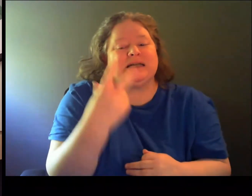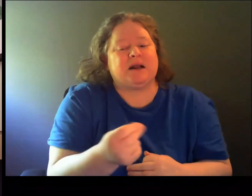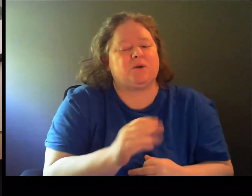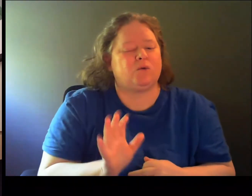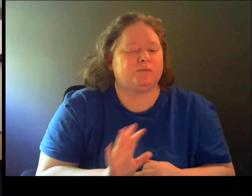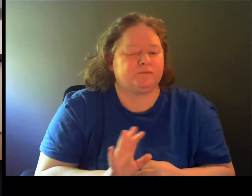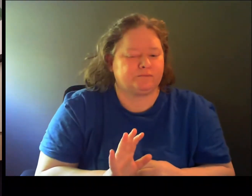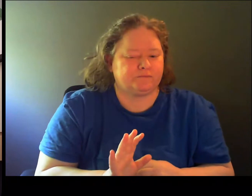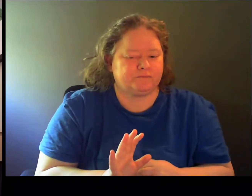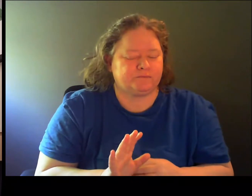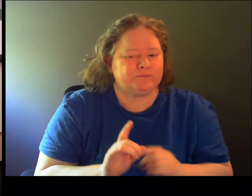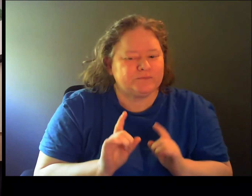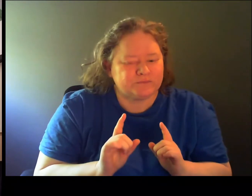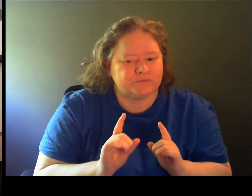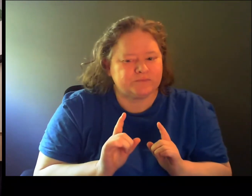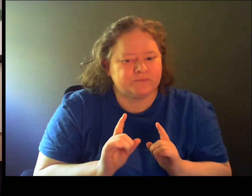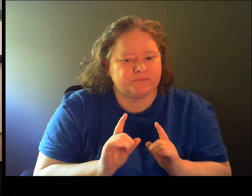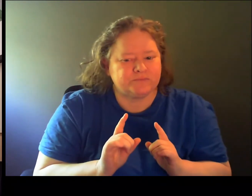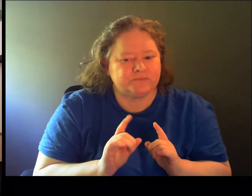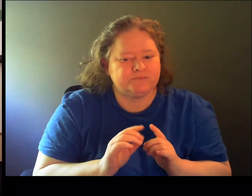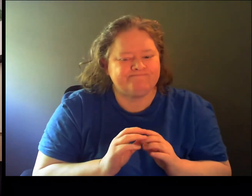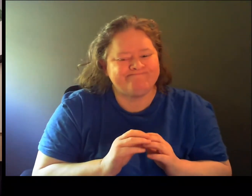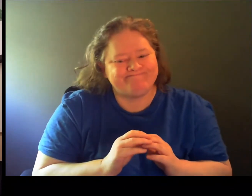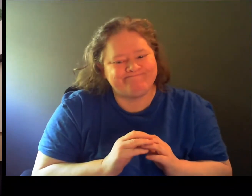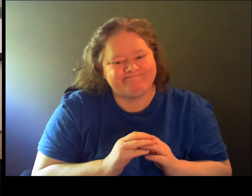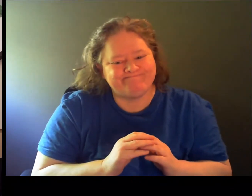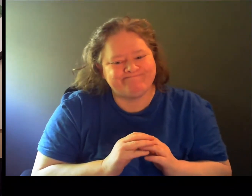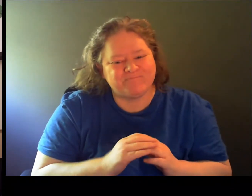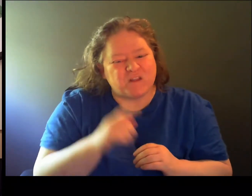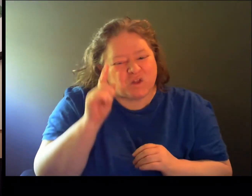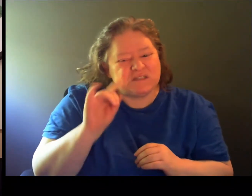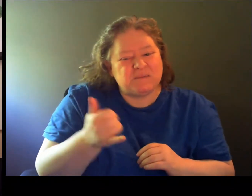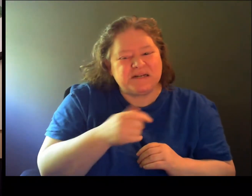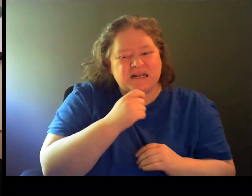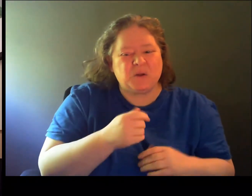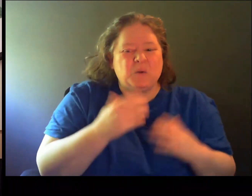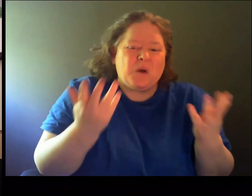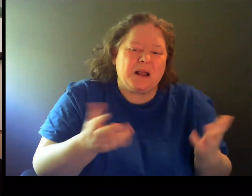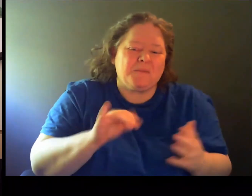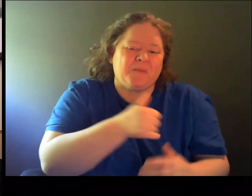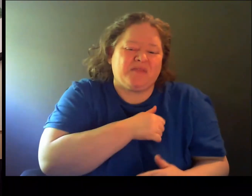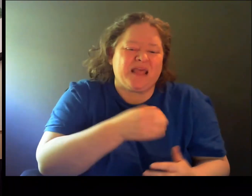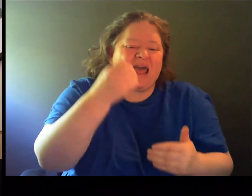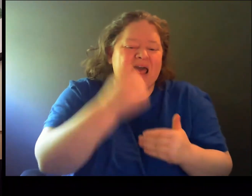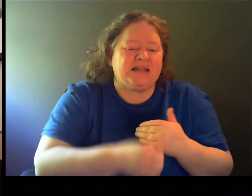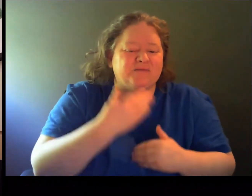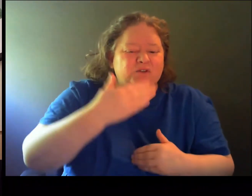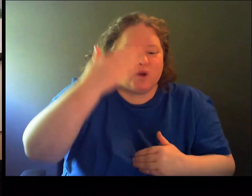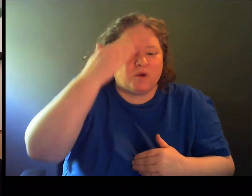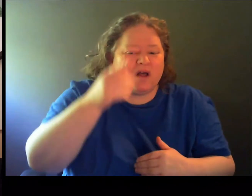I was so nervous going in and asking him - I wasn't afraid he'd say no…